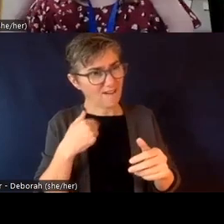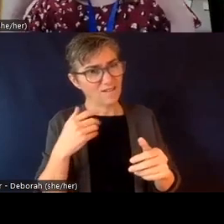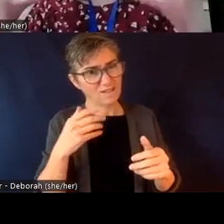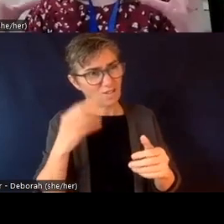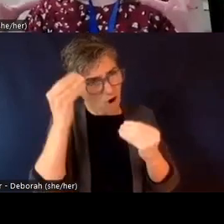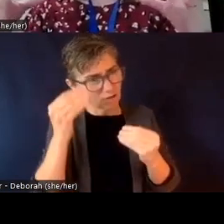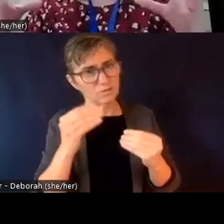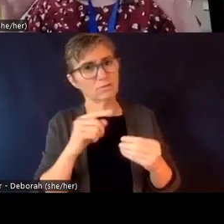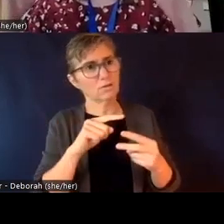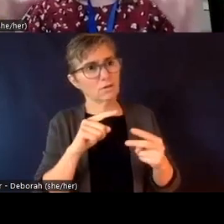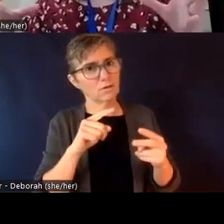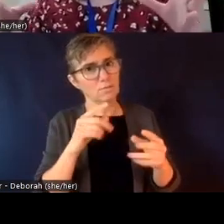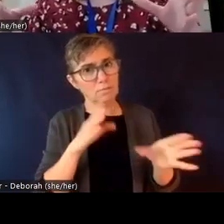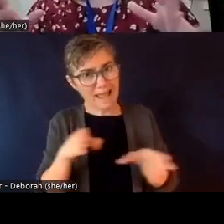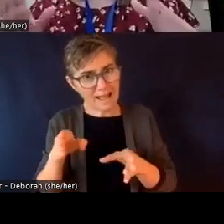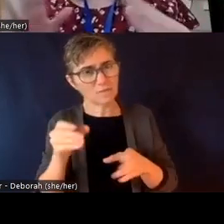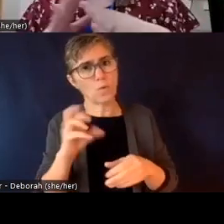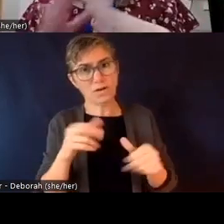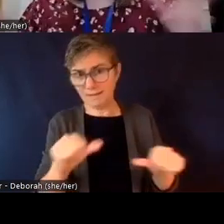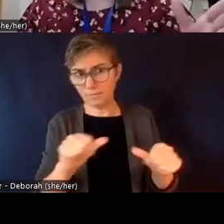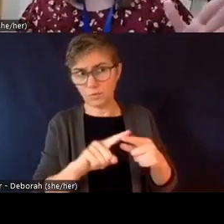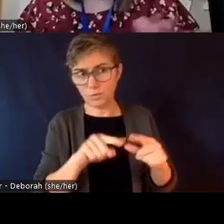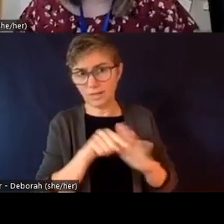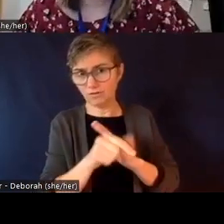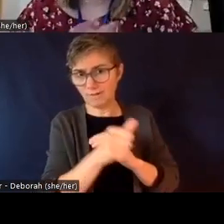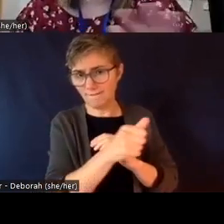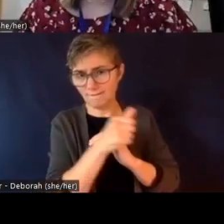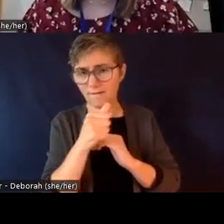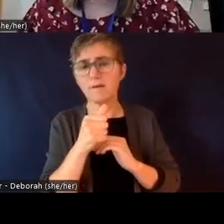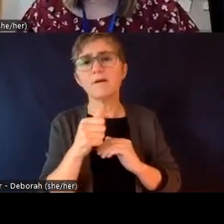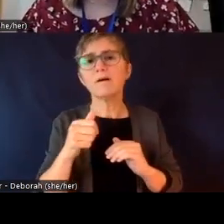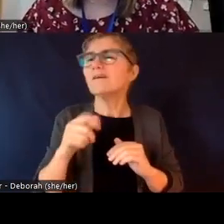So these analyzes specifically are among all people who had any level of depressive